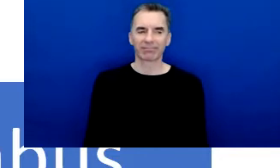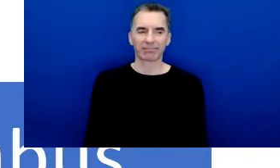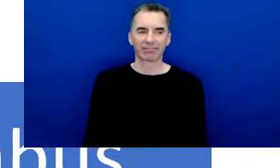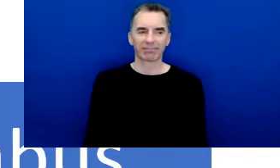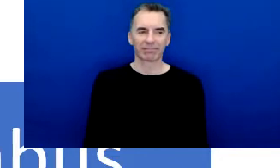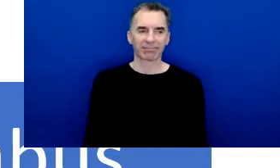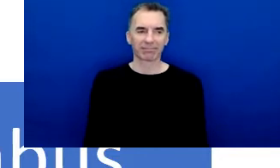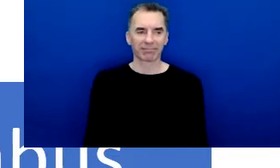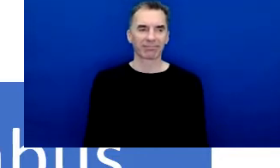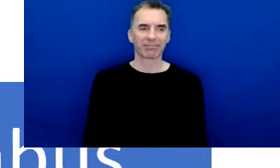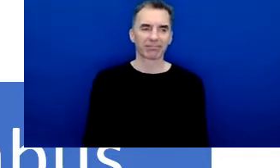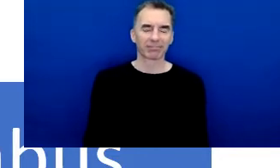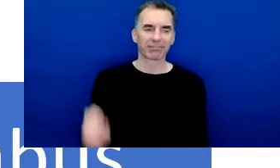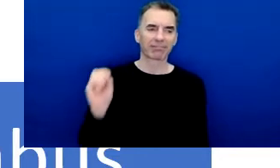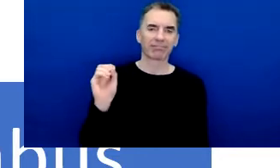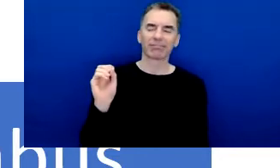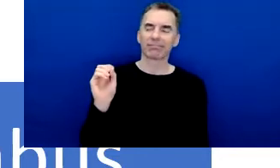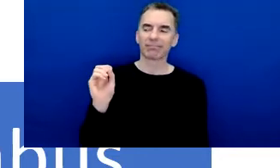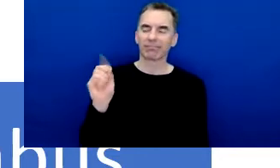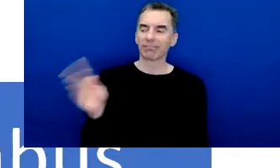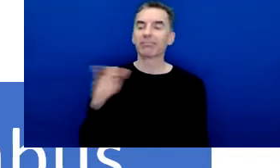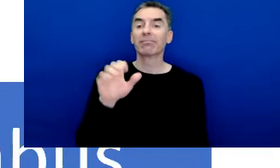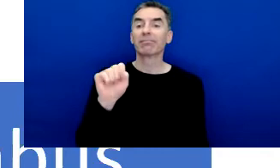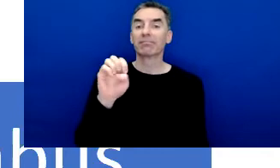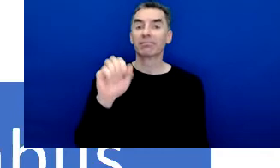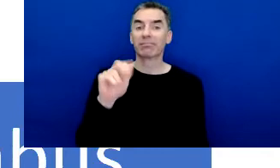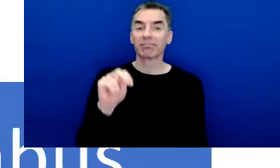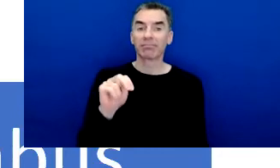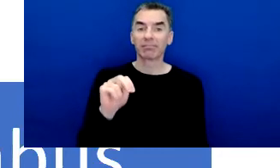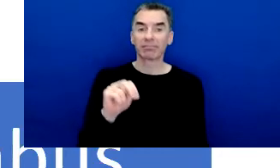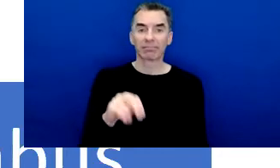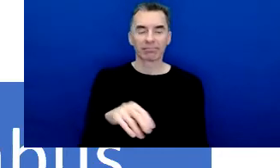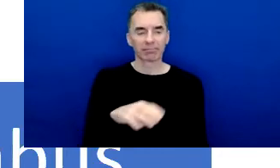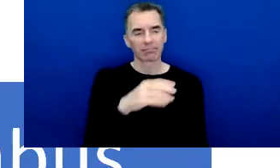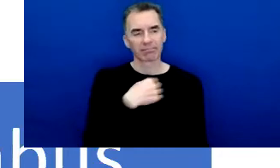I want to mention. Go ahead, Sean. There are disciplines that will require